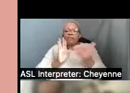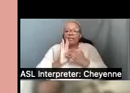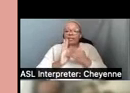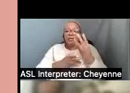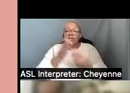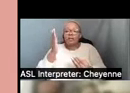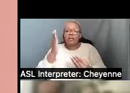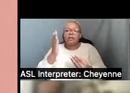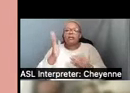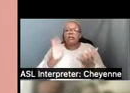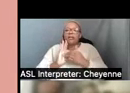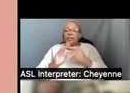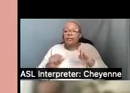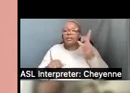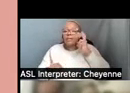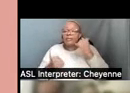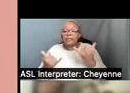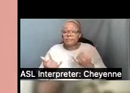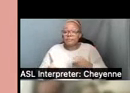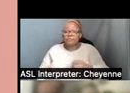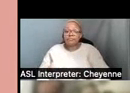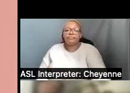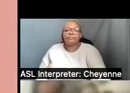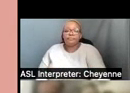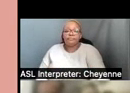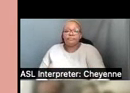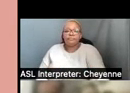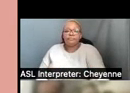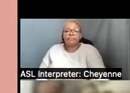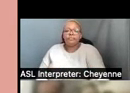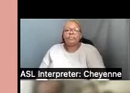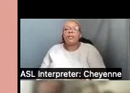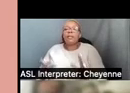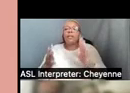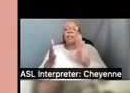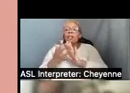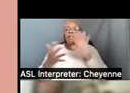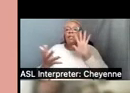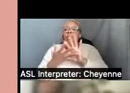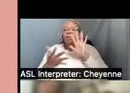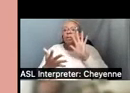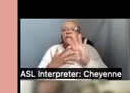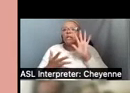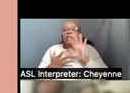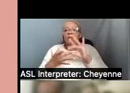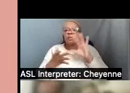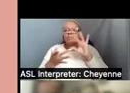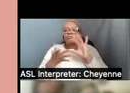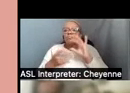I'm lost again I am seeing in the chat. Can you hear me? It goes in and out. I will just keep going.